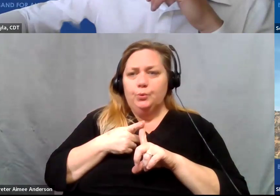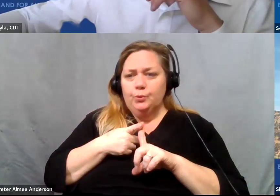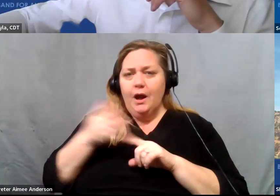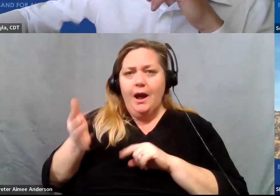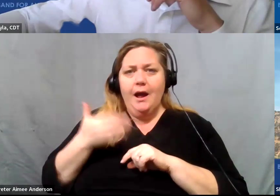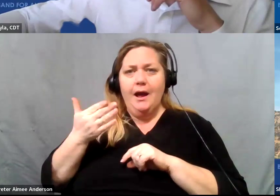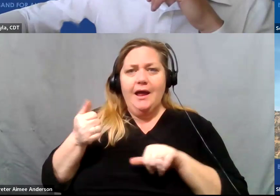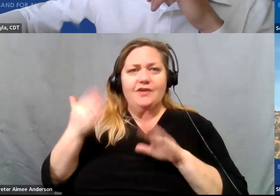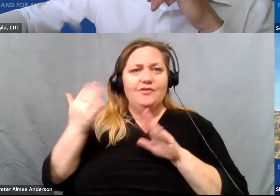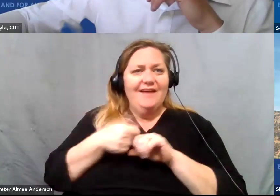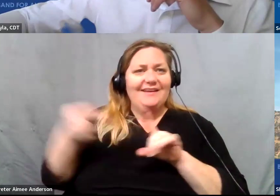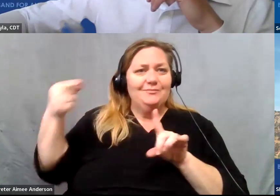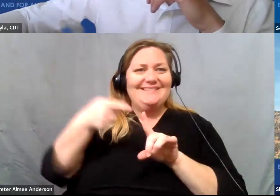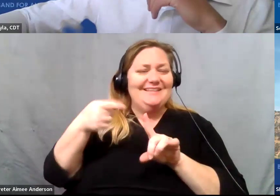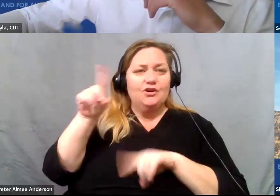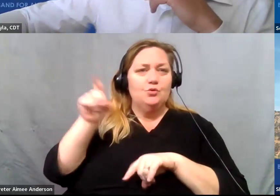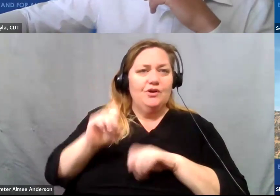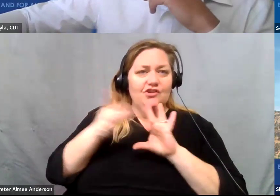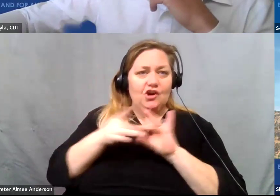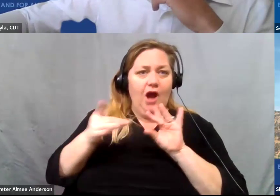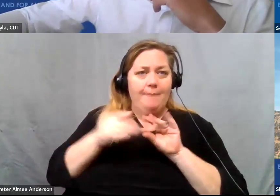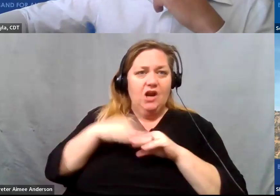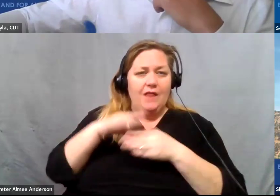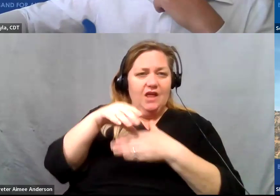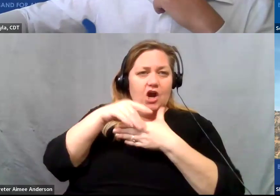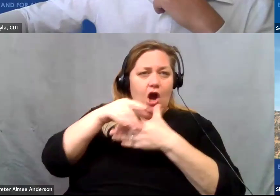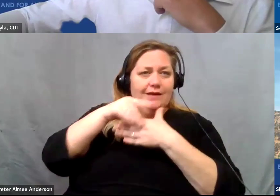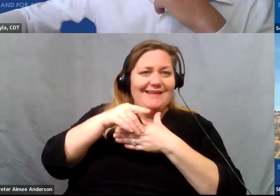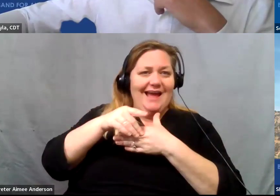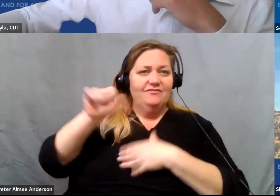address any specific questions or comments on the content that Shawn just covered?